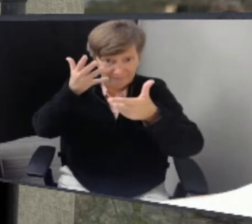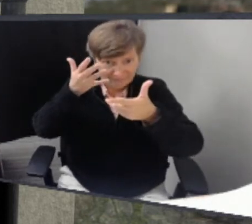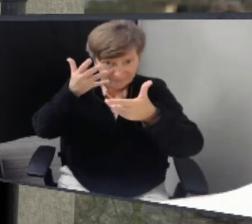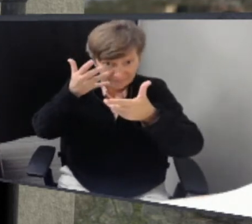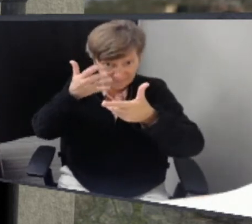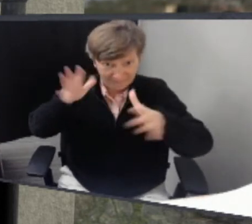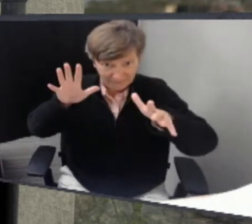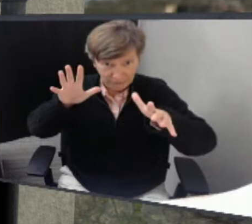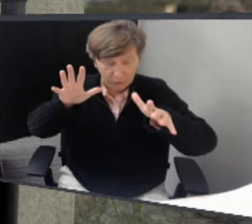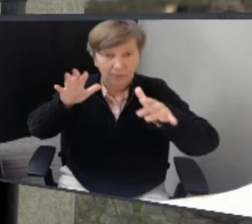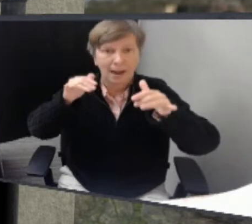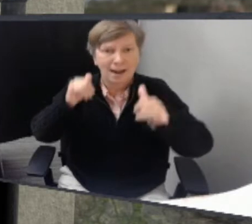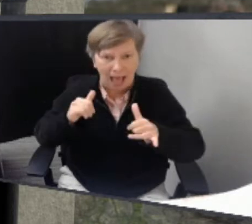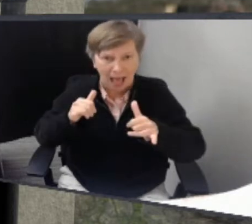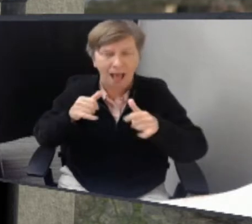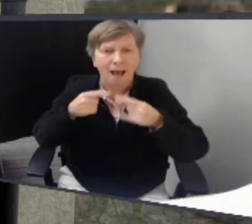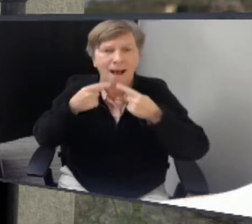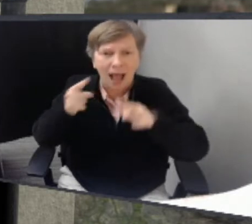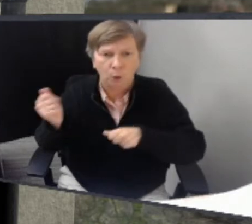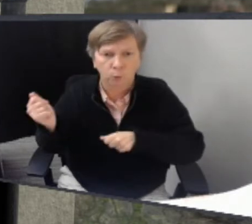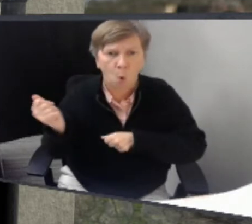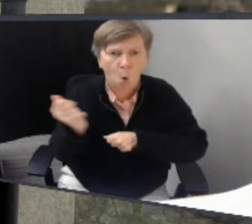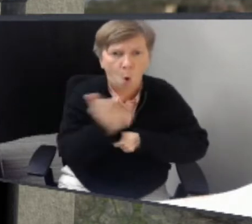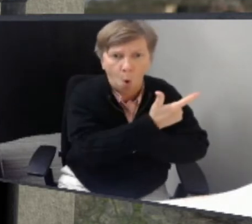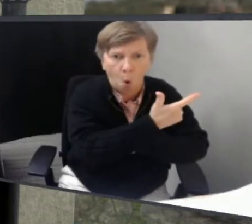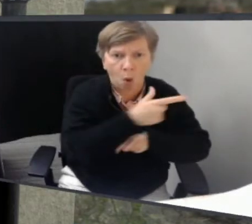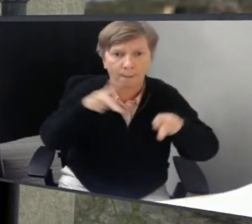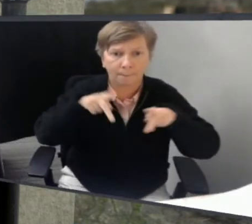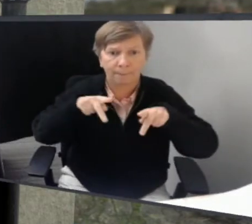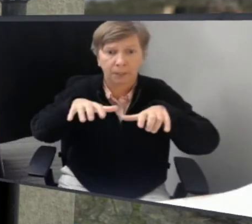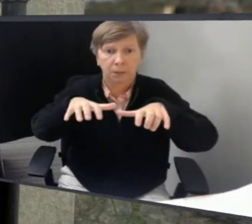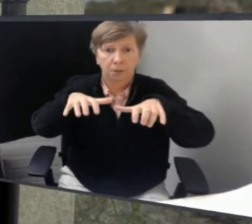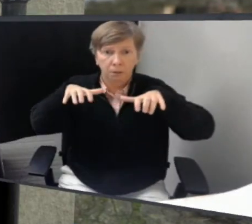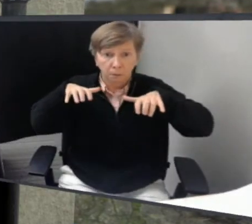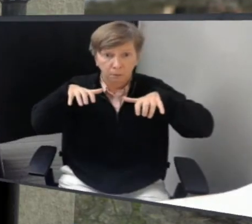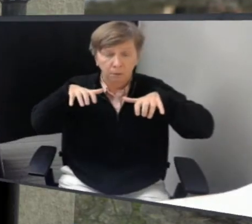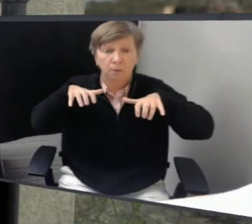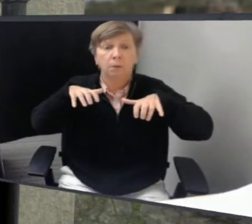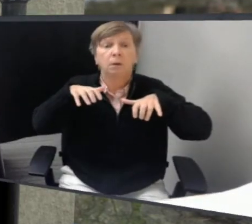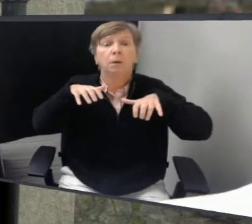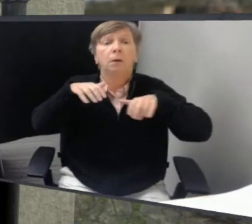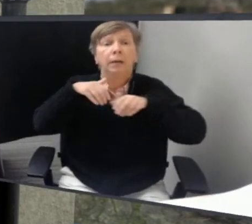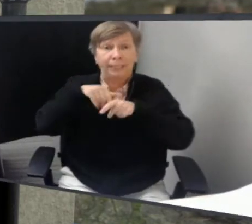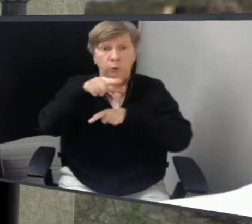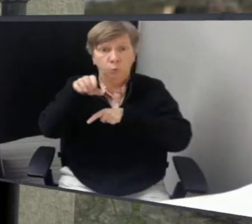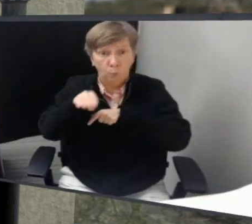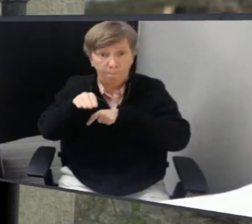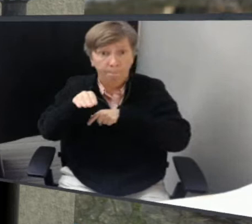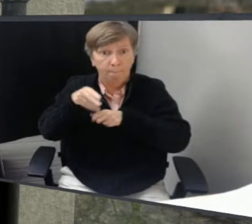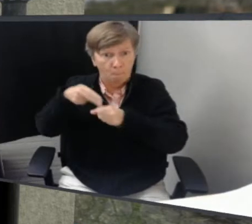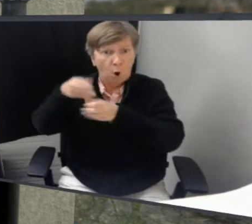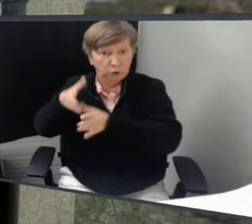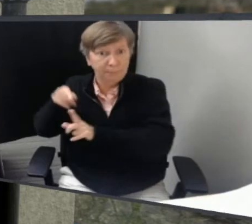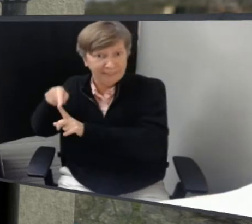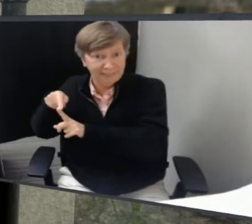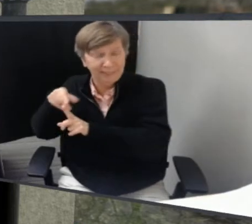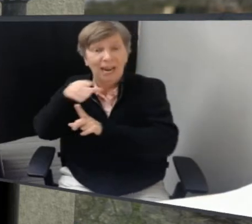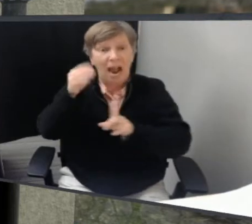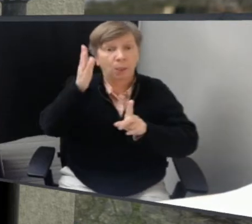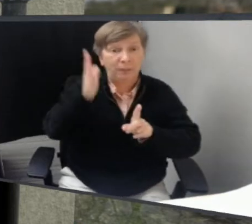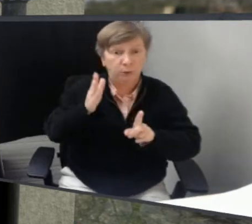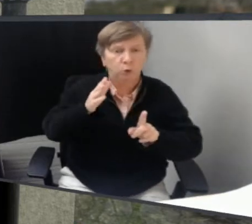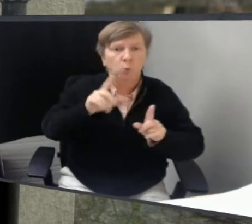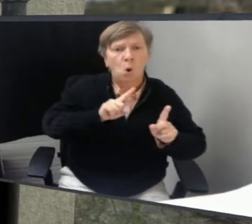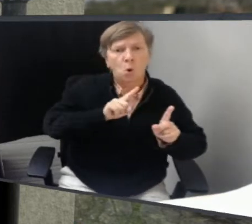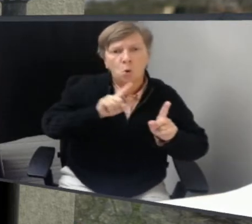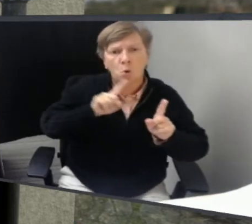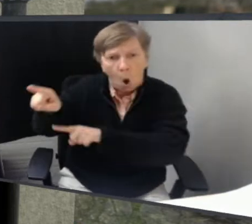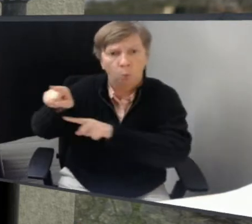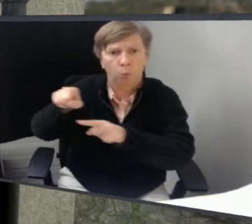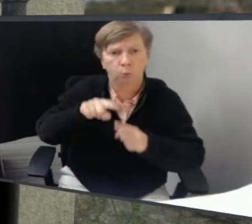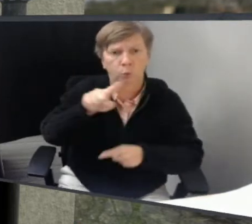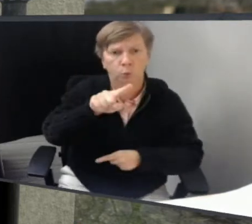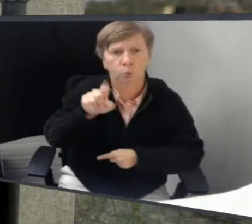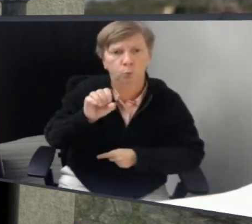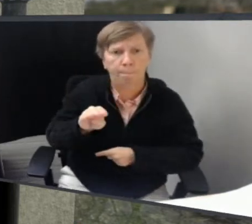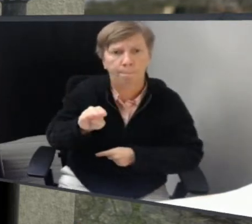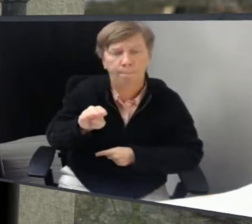would present, and then the following presenter etc. And then everyone in the audience from zoom, as well